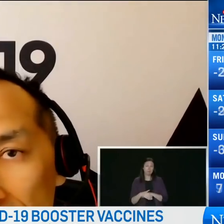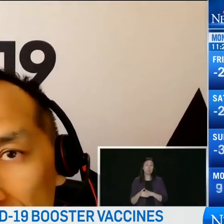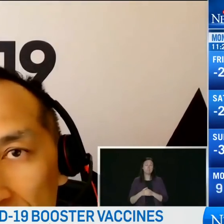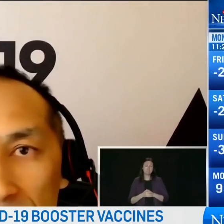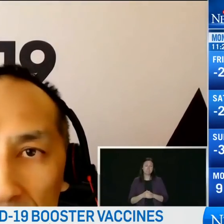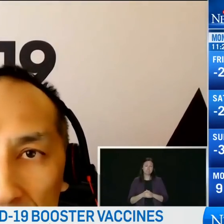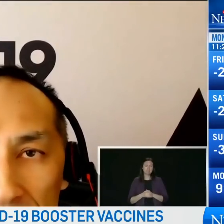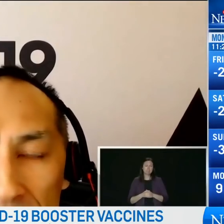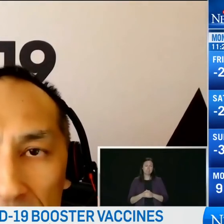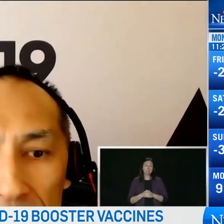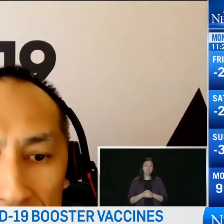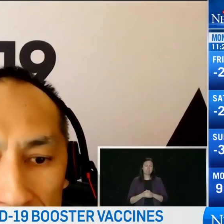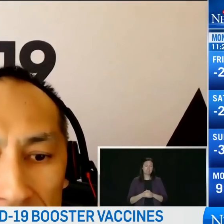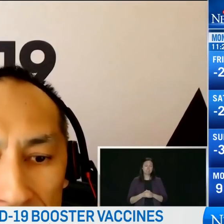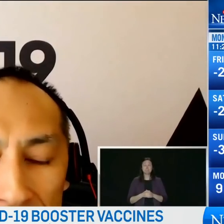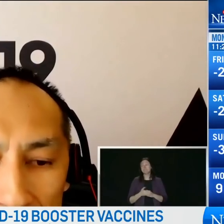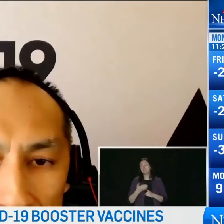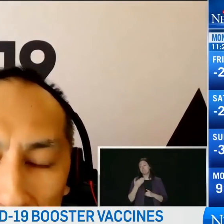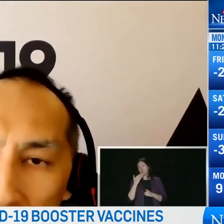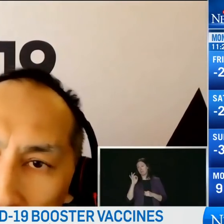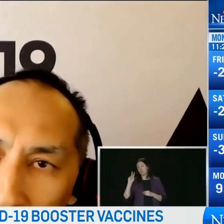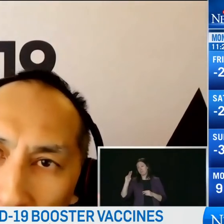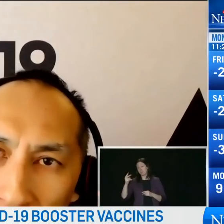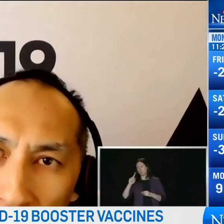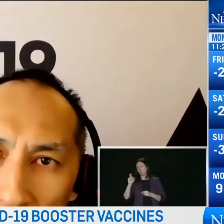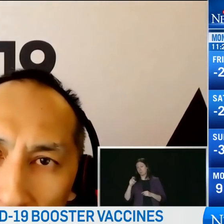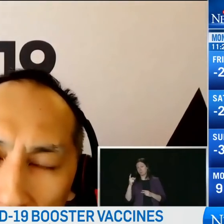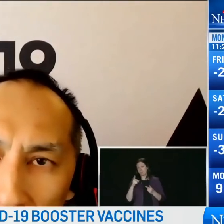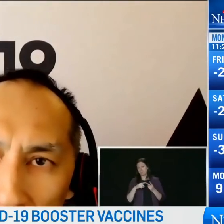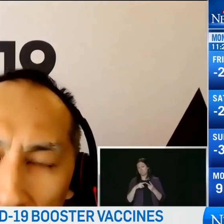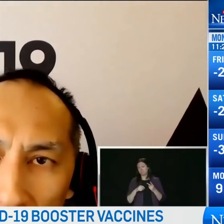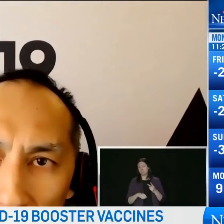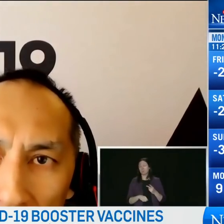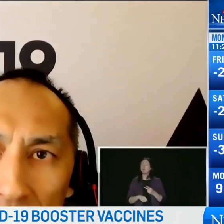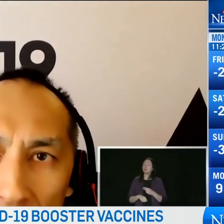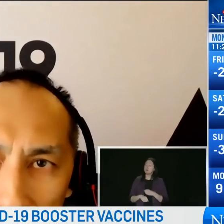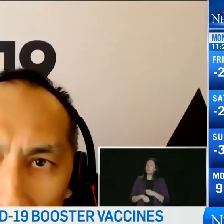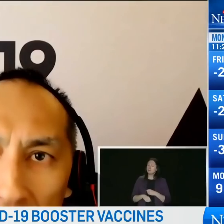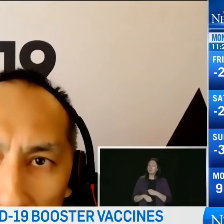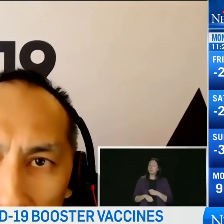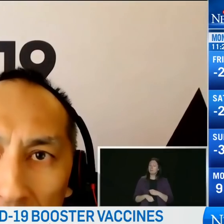STUDY, AND THAT WORK WILL